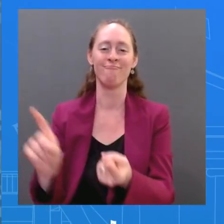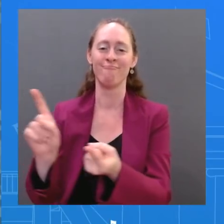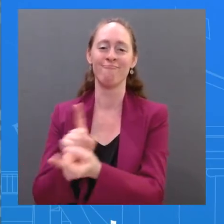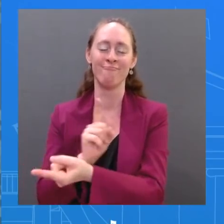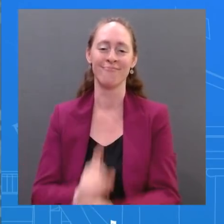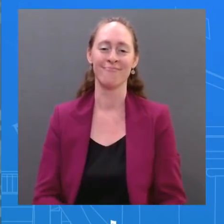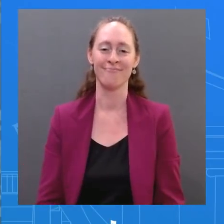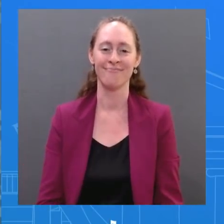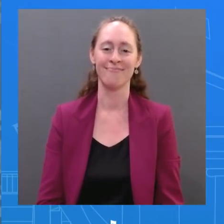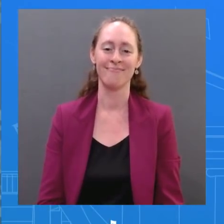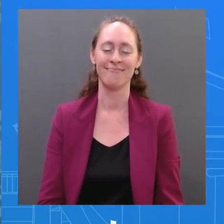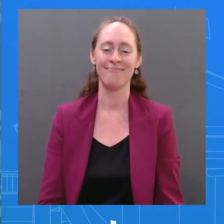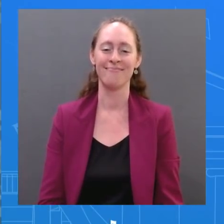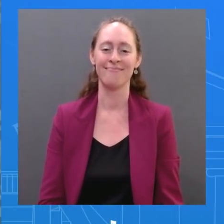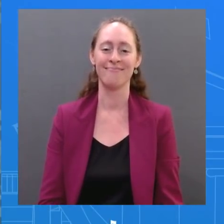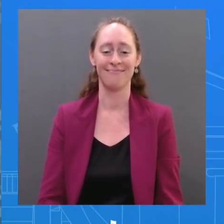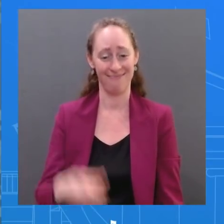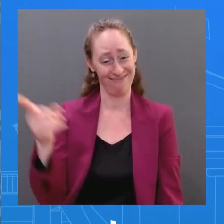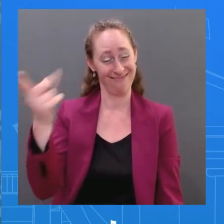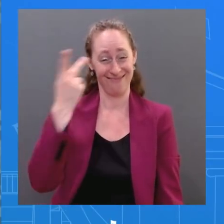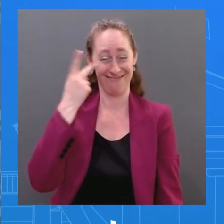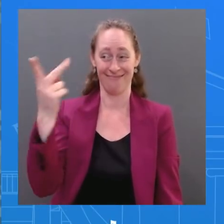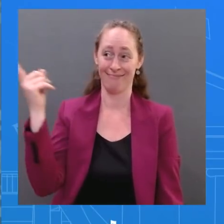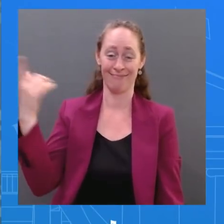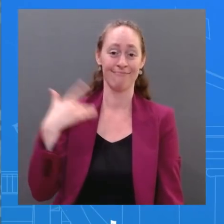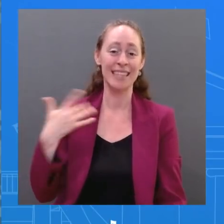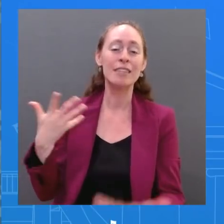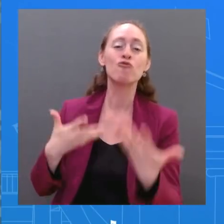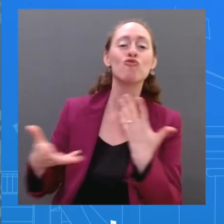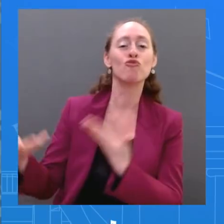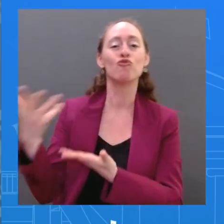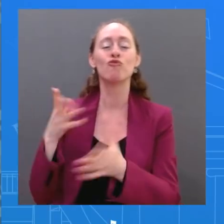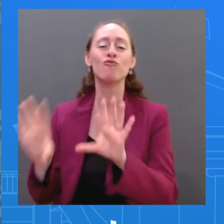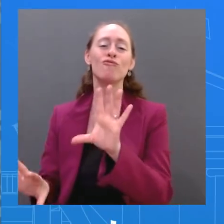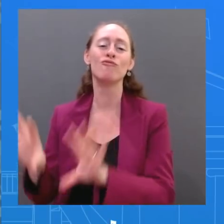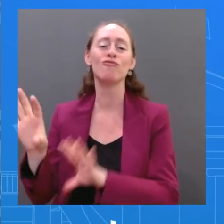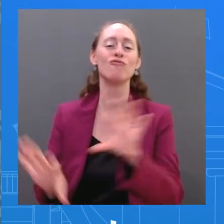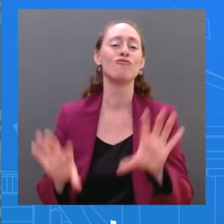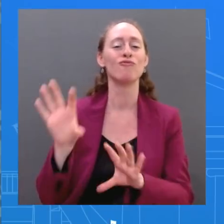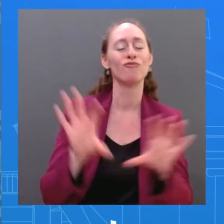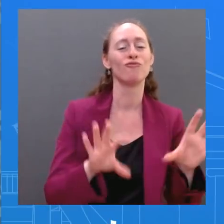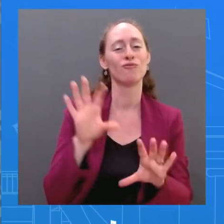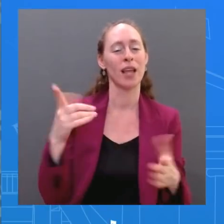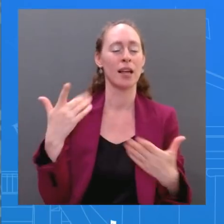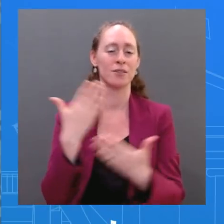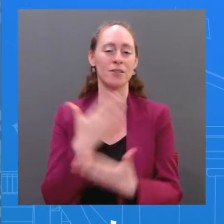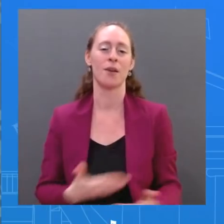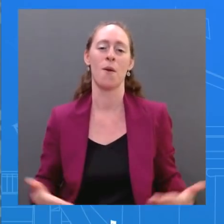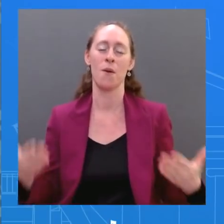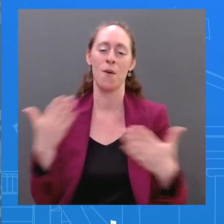It is a -- it is definitely an exciting time to see him, and they get excited.